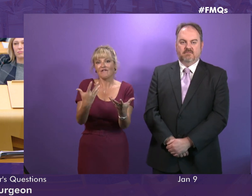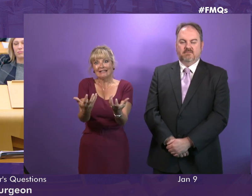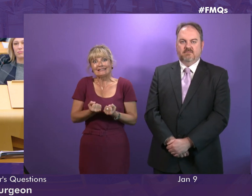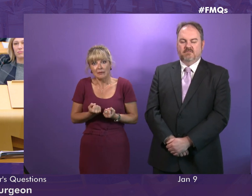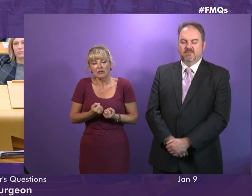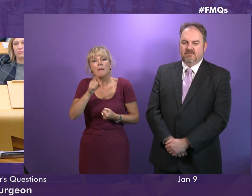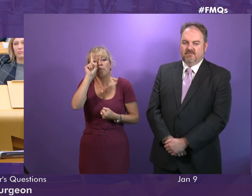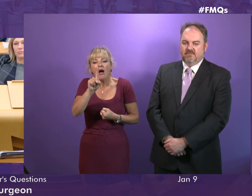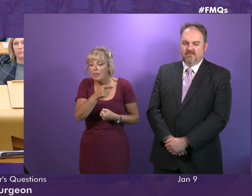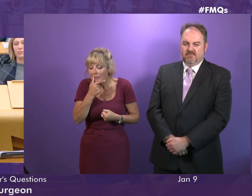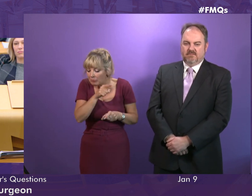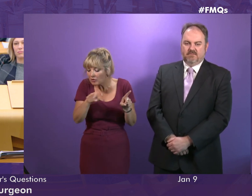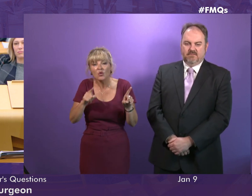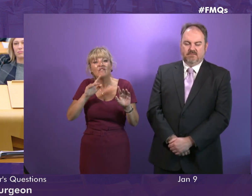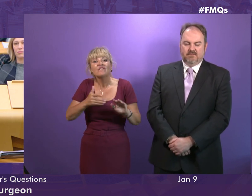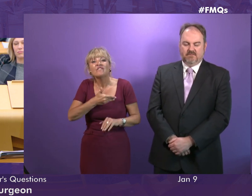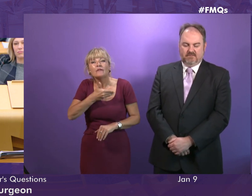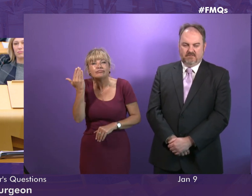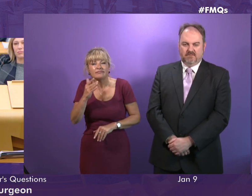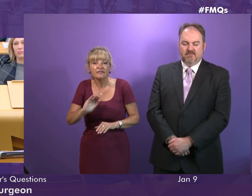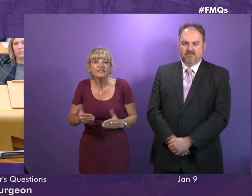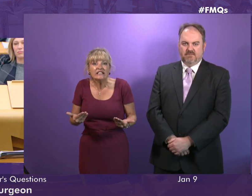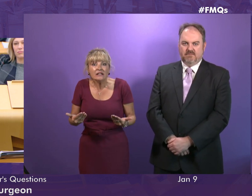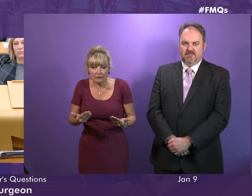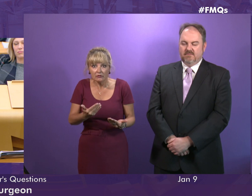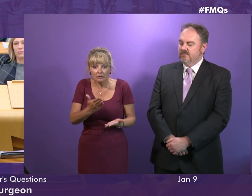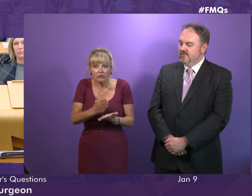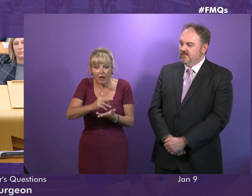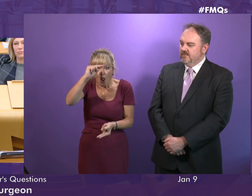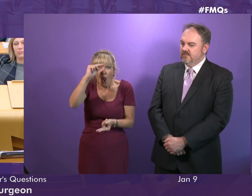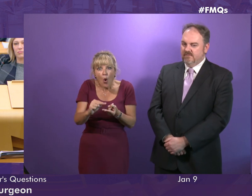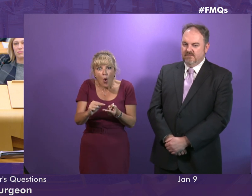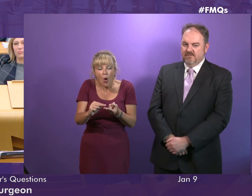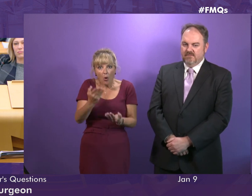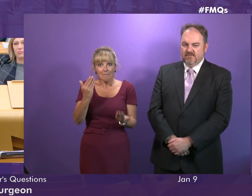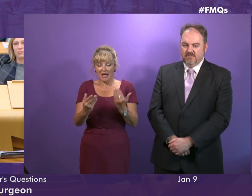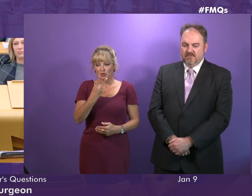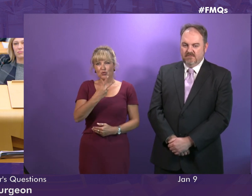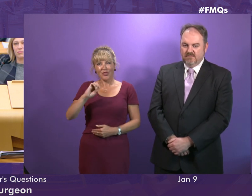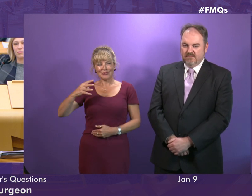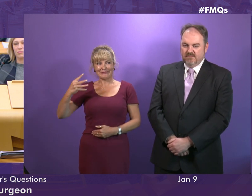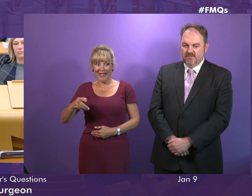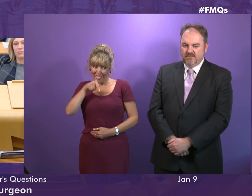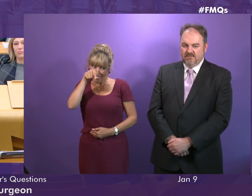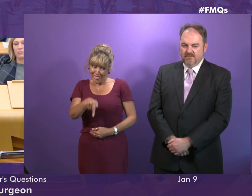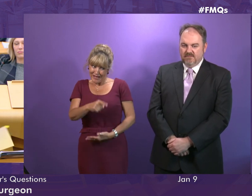not getting a place at university is at its lowest level since 2009. That is the record